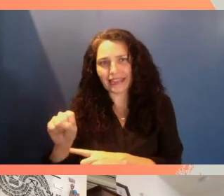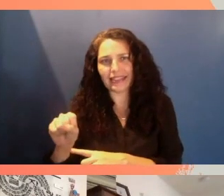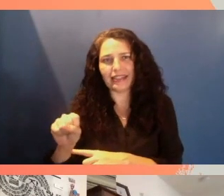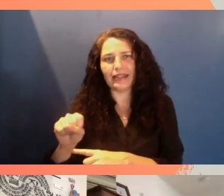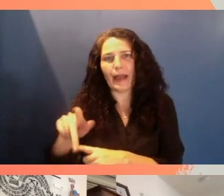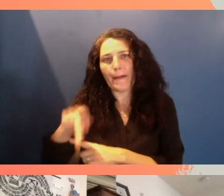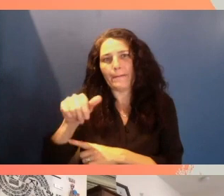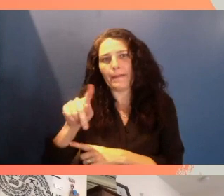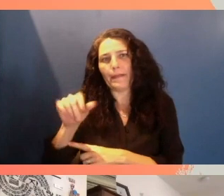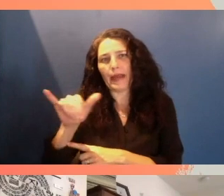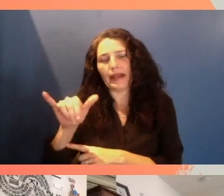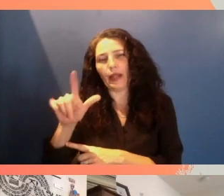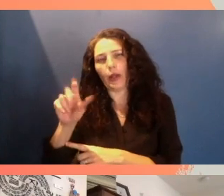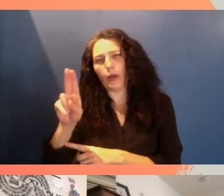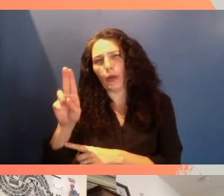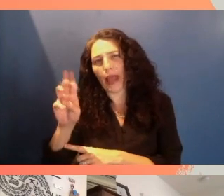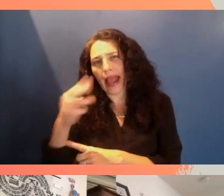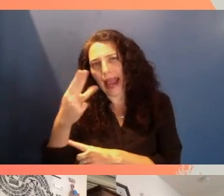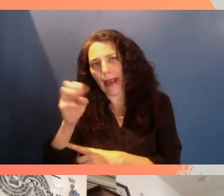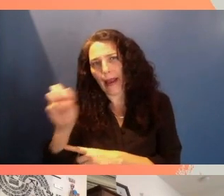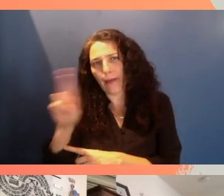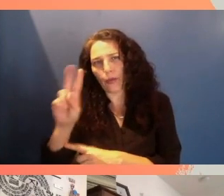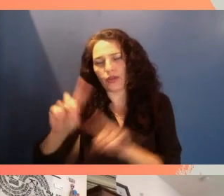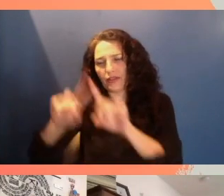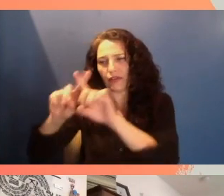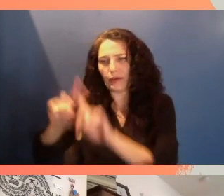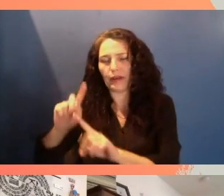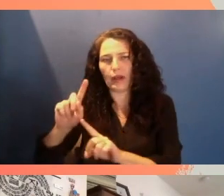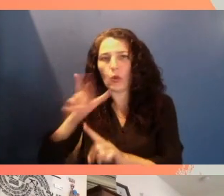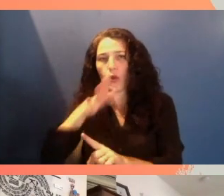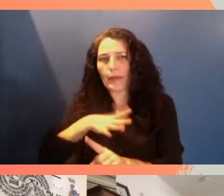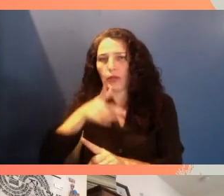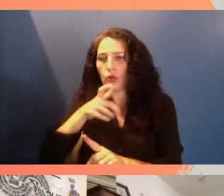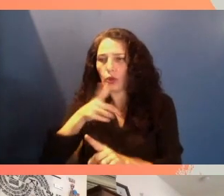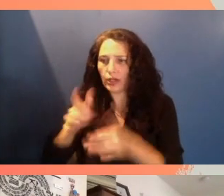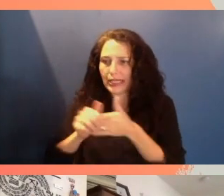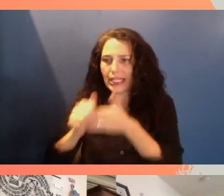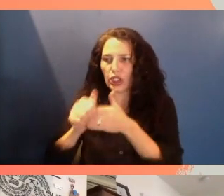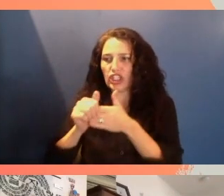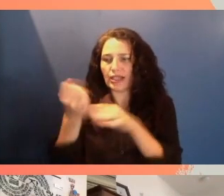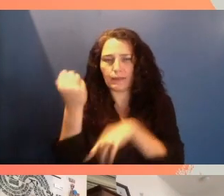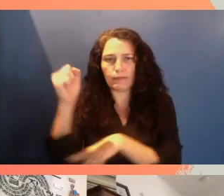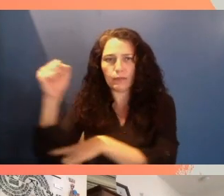that were bedrocks of these movements but are not talked about as presently